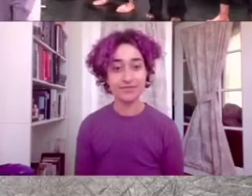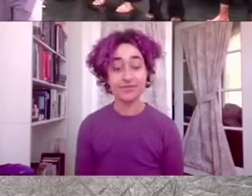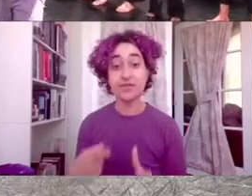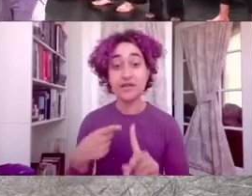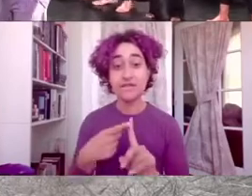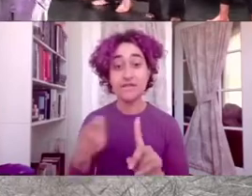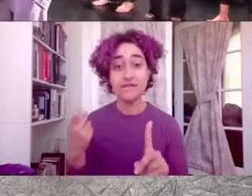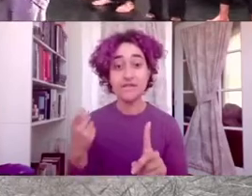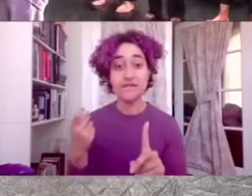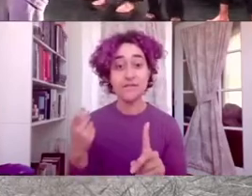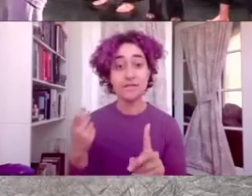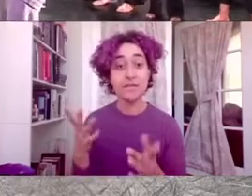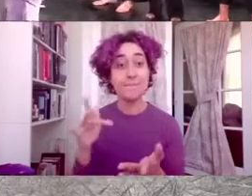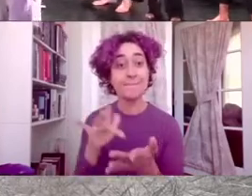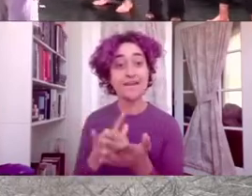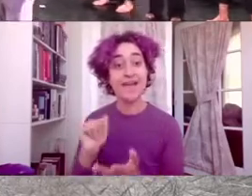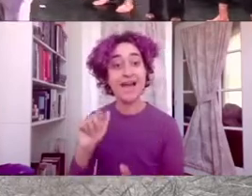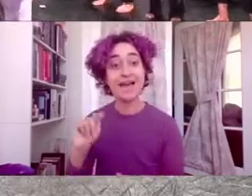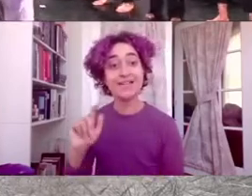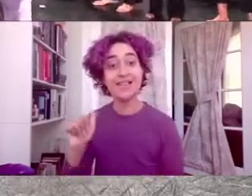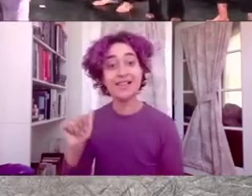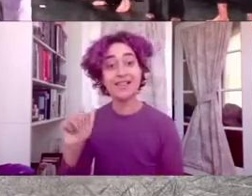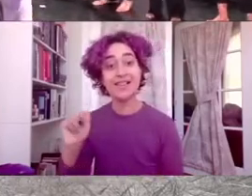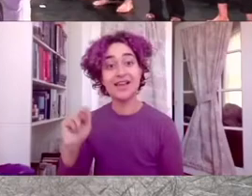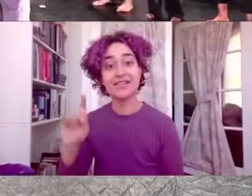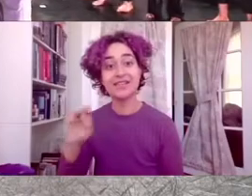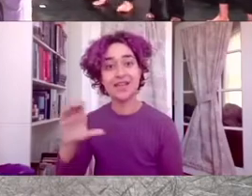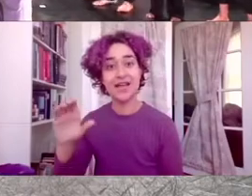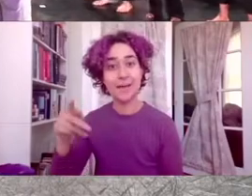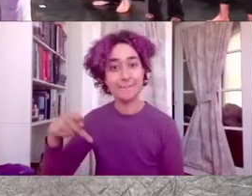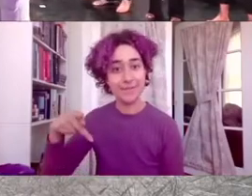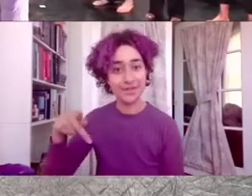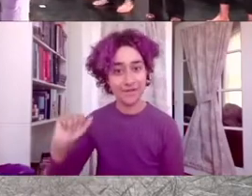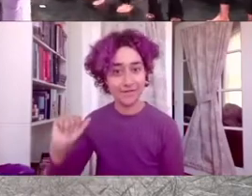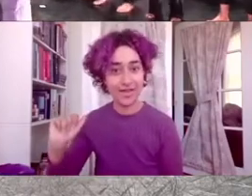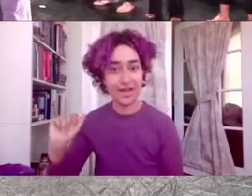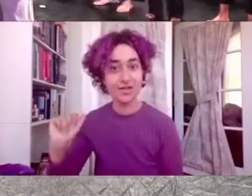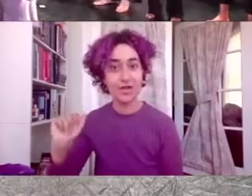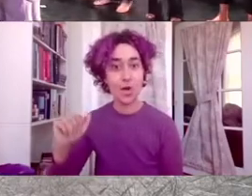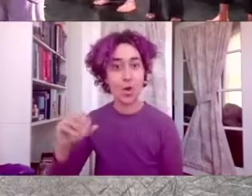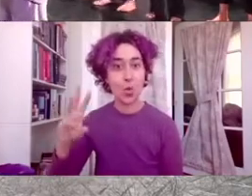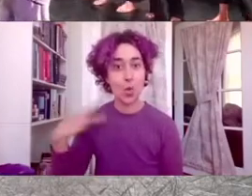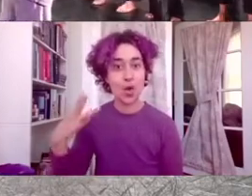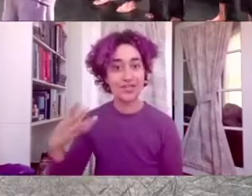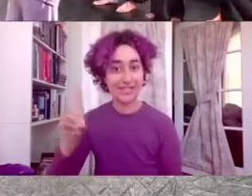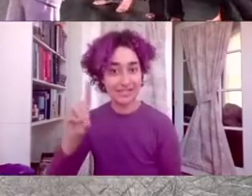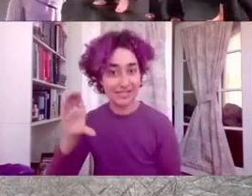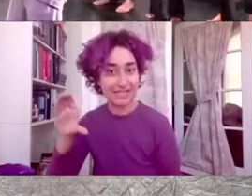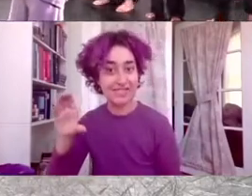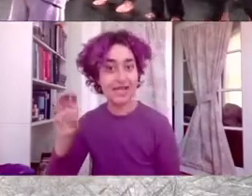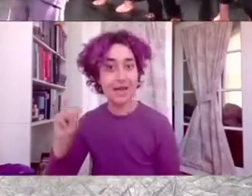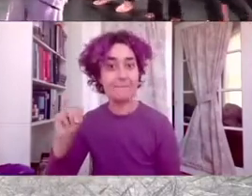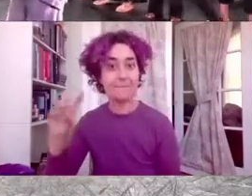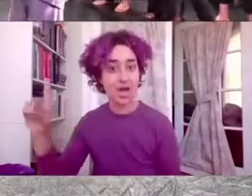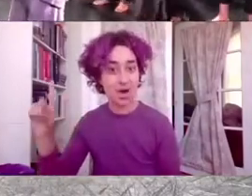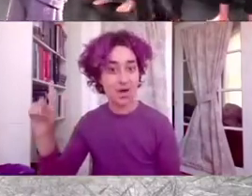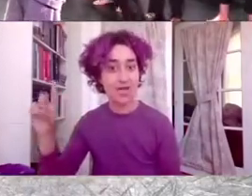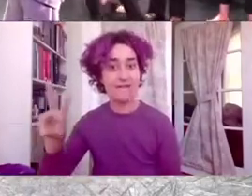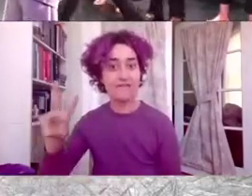From the mid-atlantic, Pennsylvania, Washington DC, Maryland, Virginia.